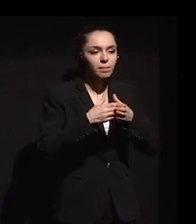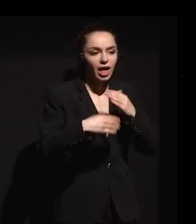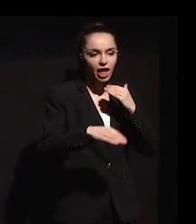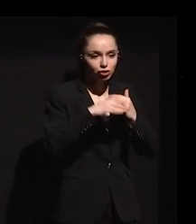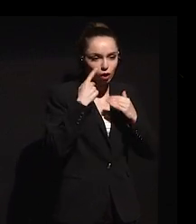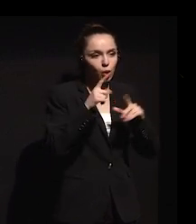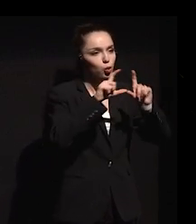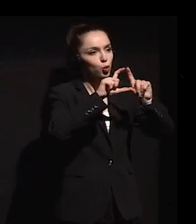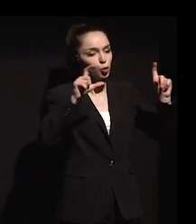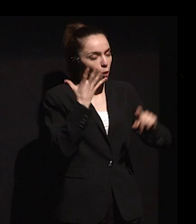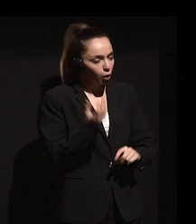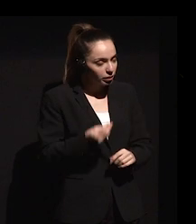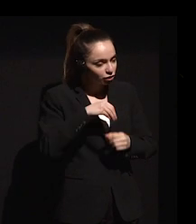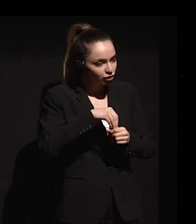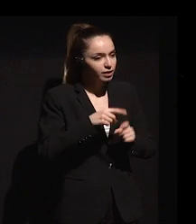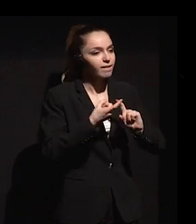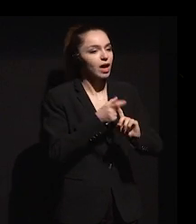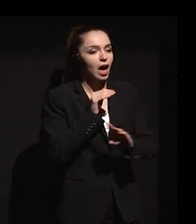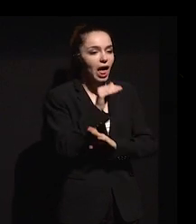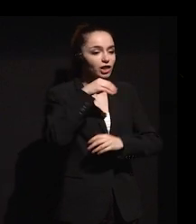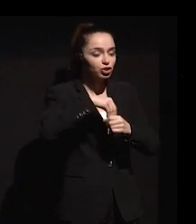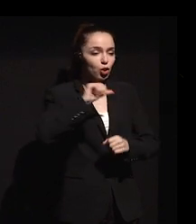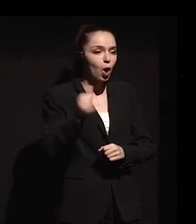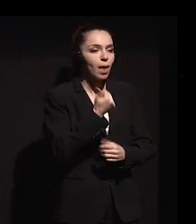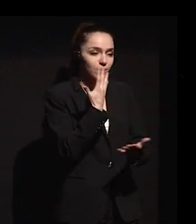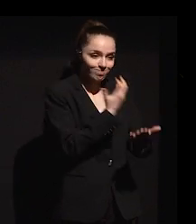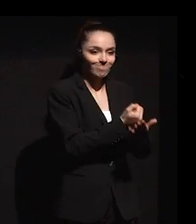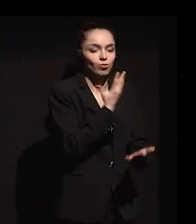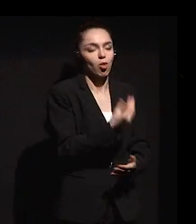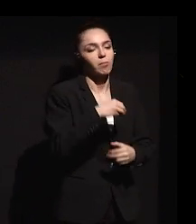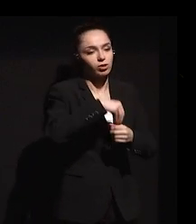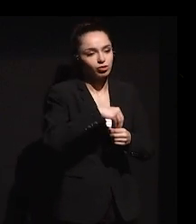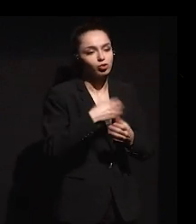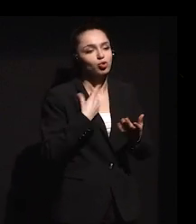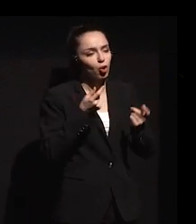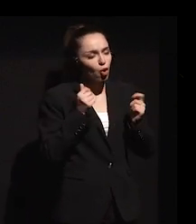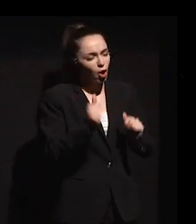gender equality and make this equality a very crucial part of daily life.